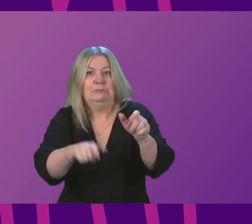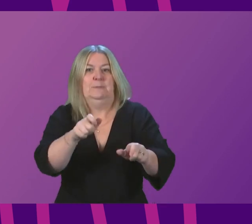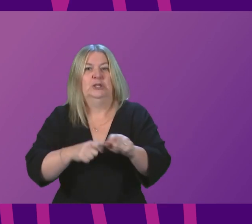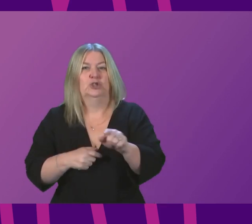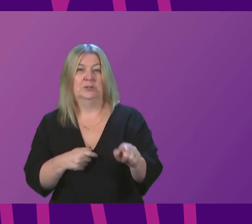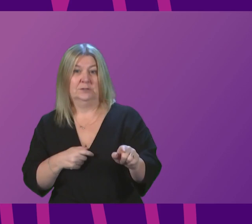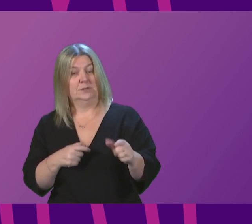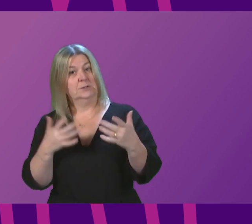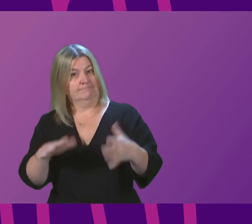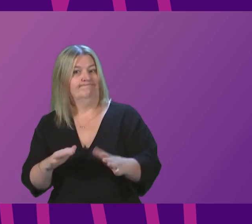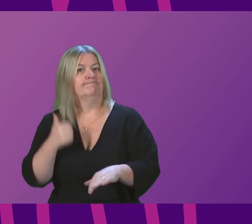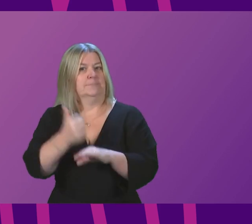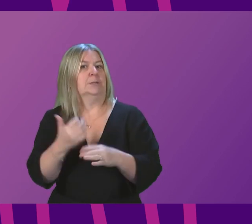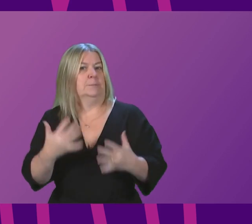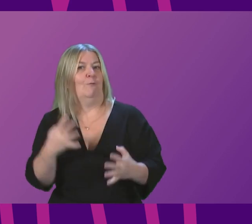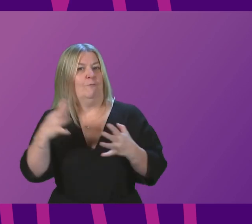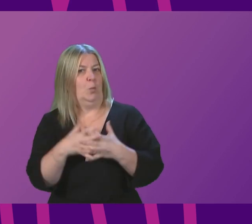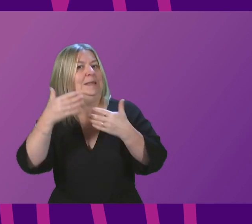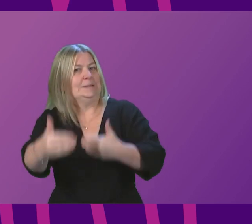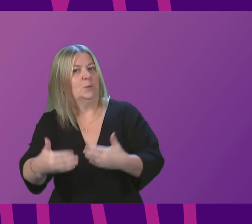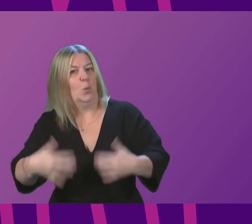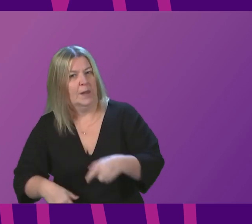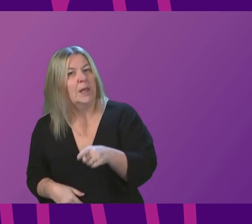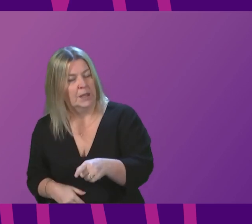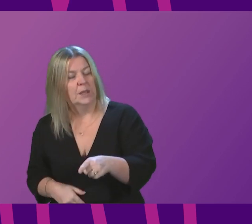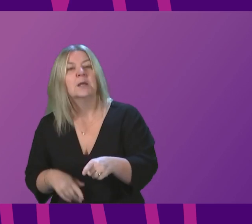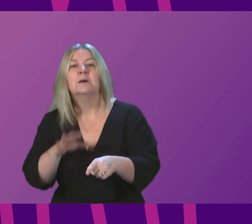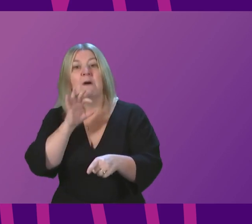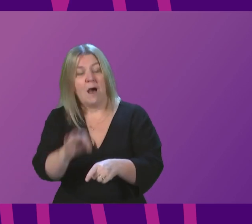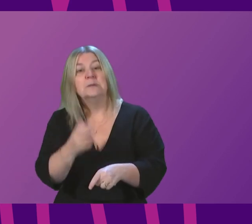That level has been put in place in Lanarkshire for a short period, and we have asked for it to be reviewed weekly.